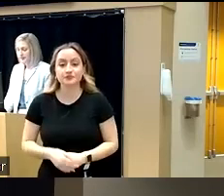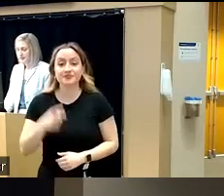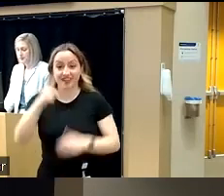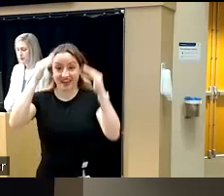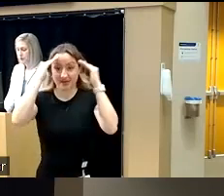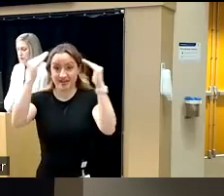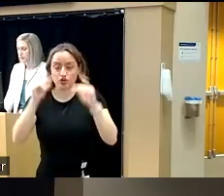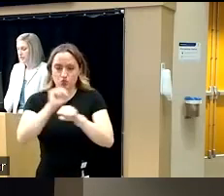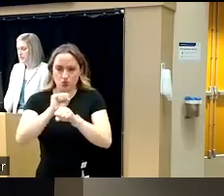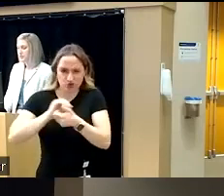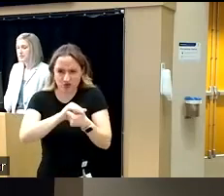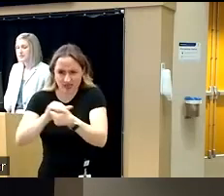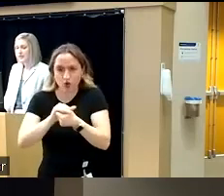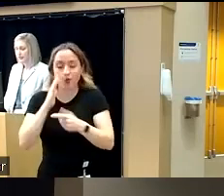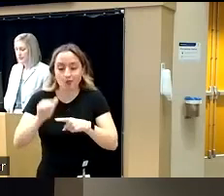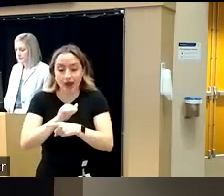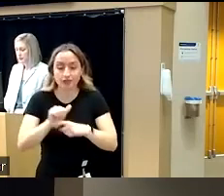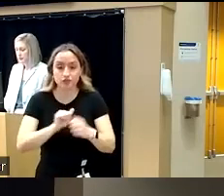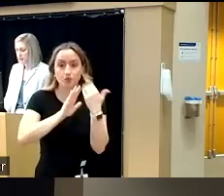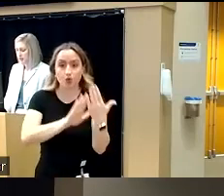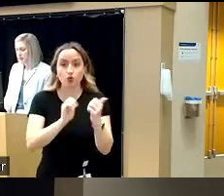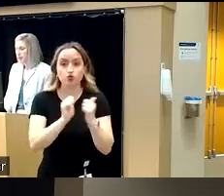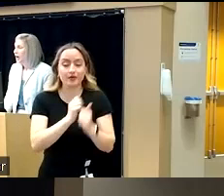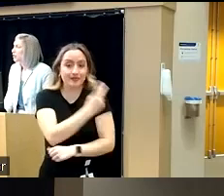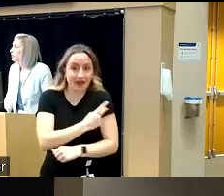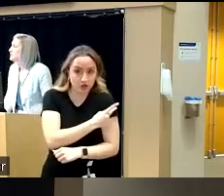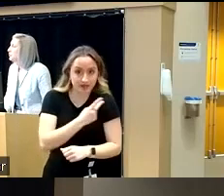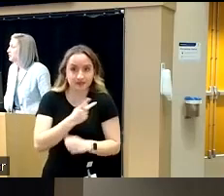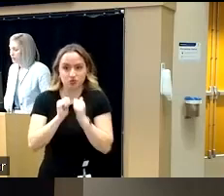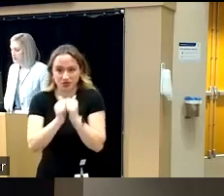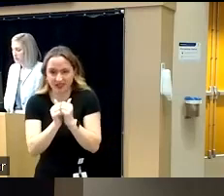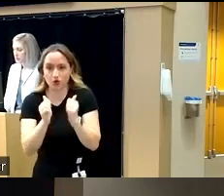practice this approach with patients and together in supervision our goal is to work towards a